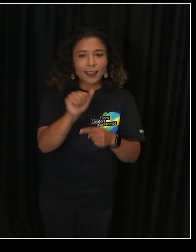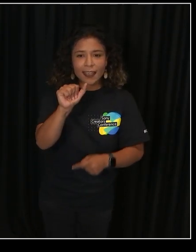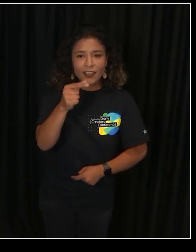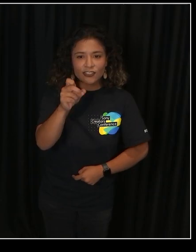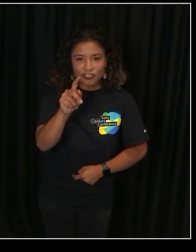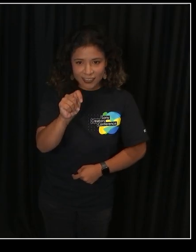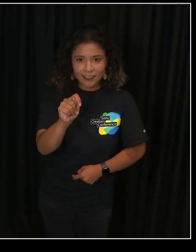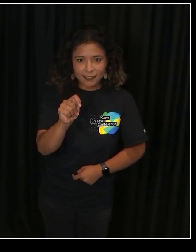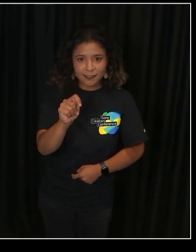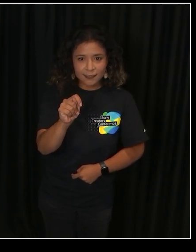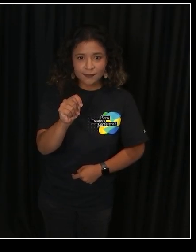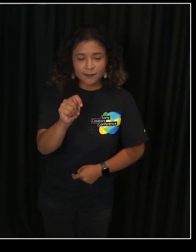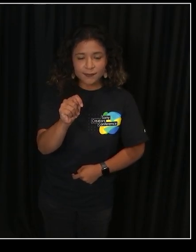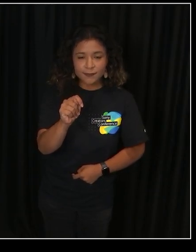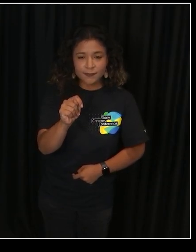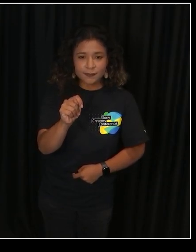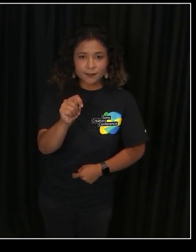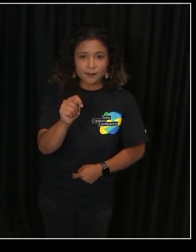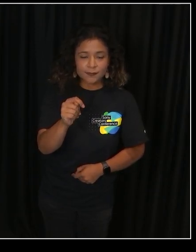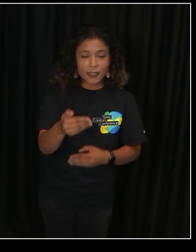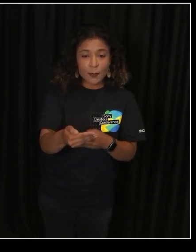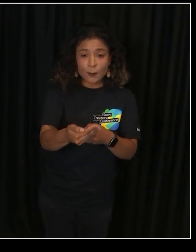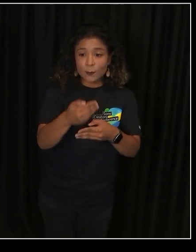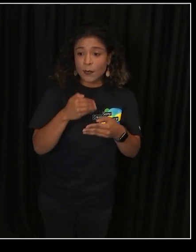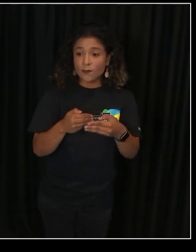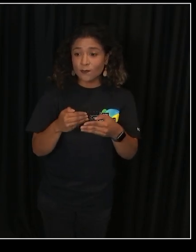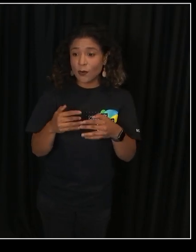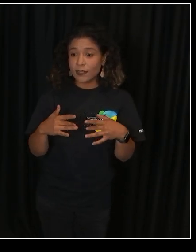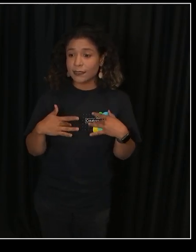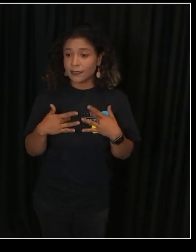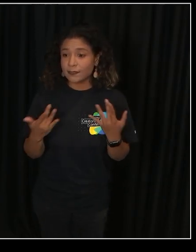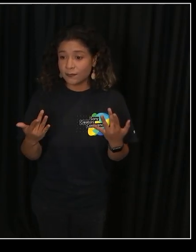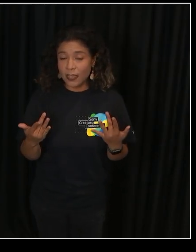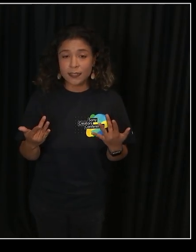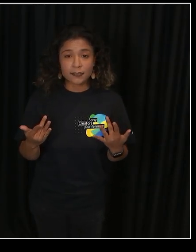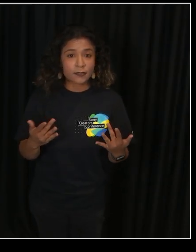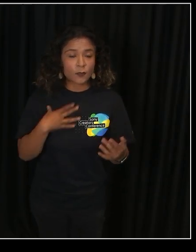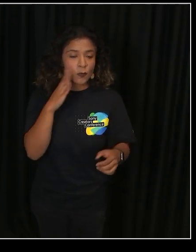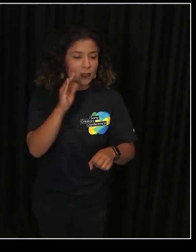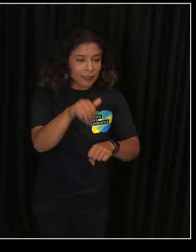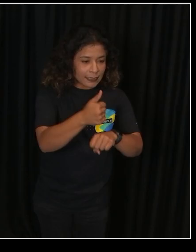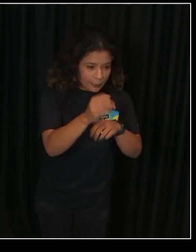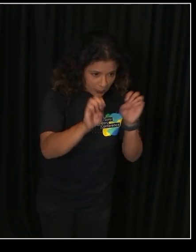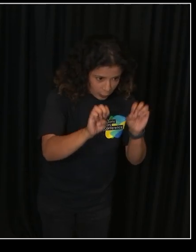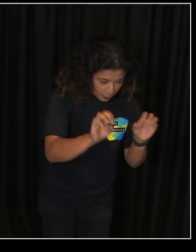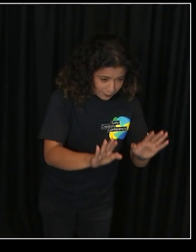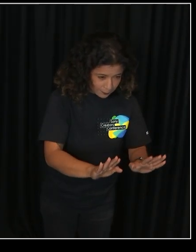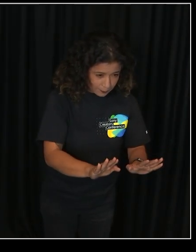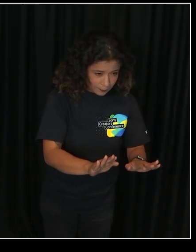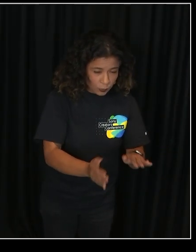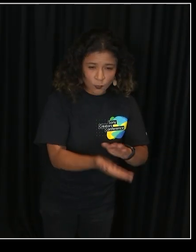And we would, before an event, we would set up a set of experiments, we'd run several.